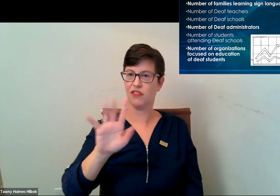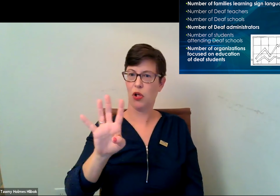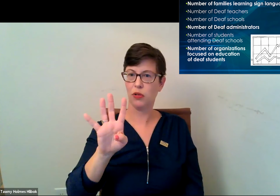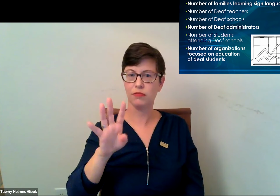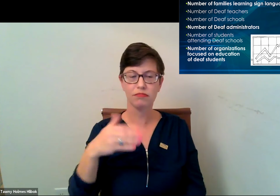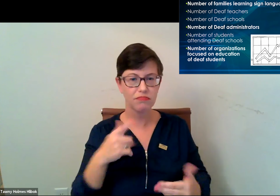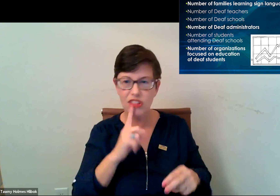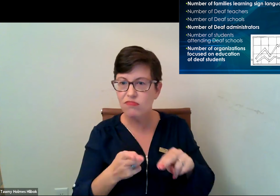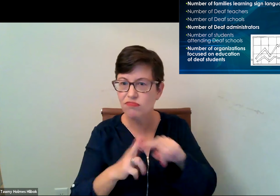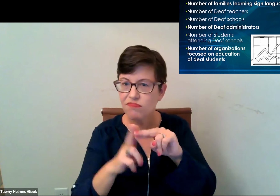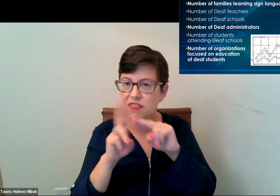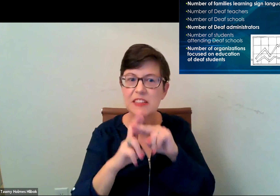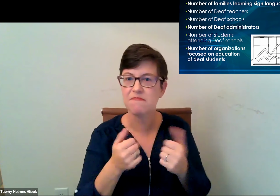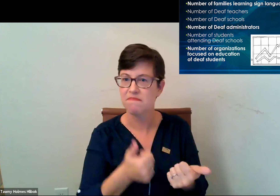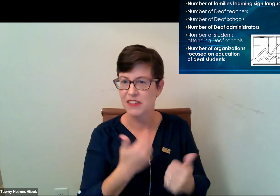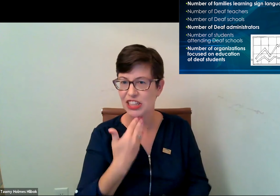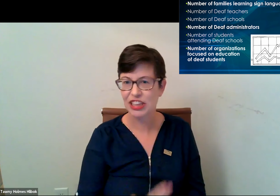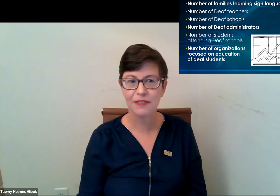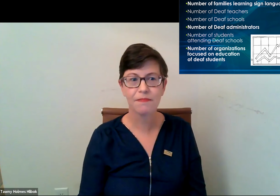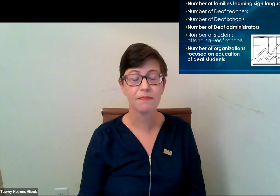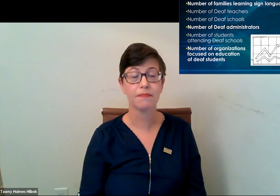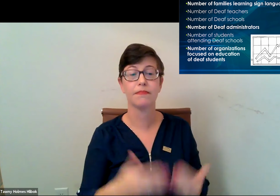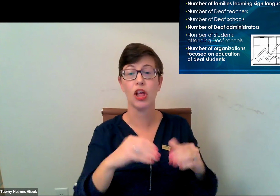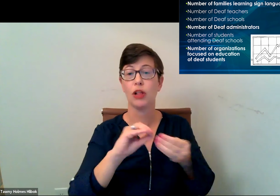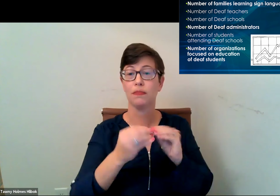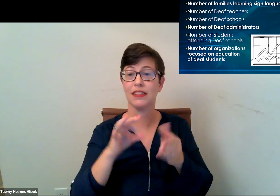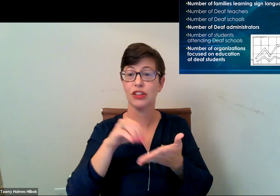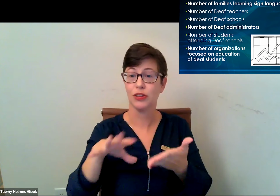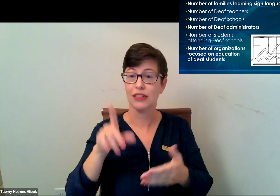article published, but there are 24 depth administrators, which is a great uptick